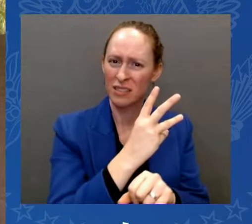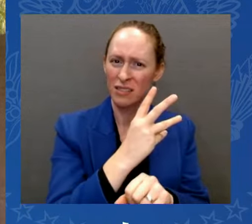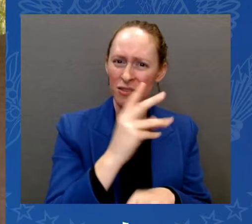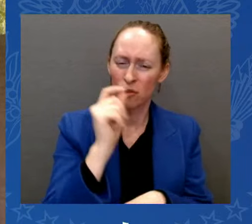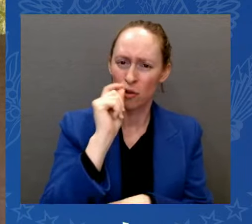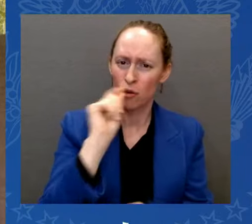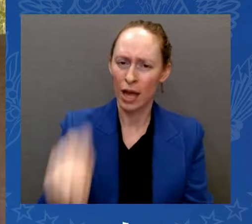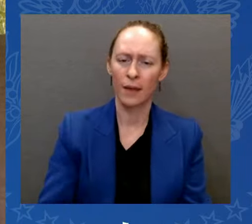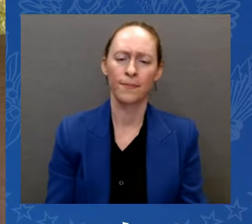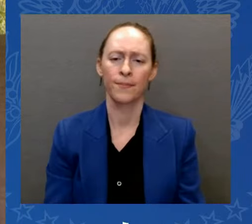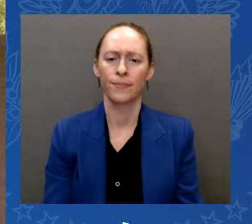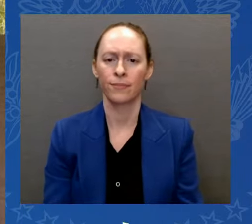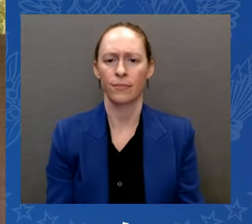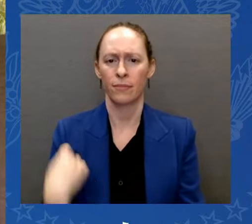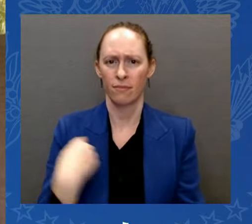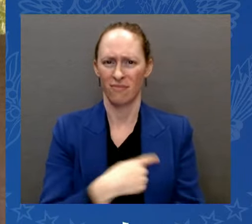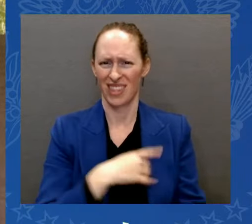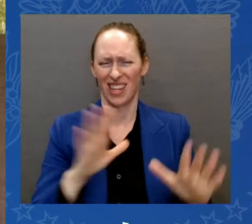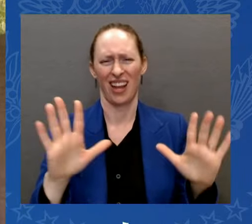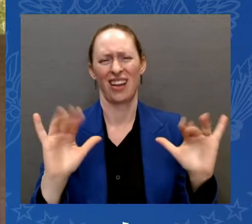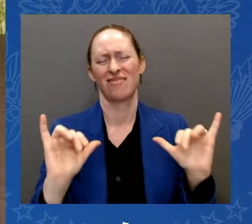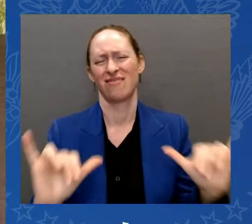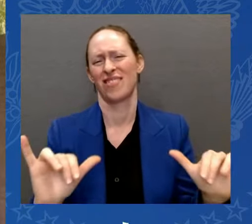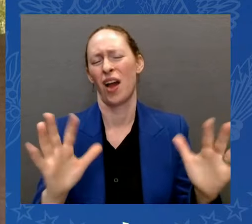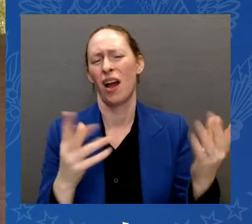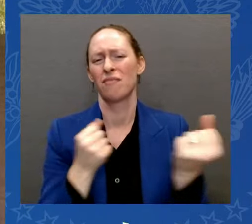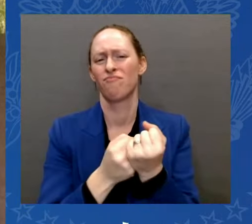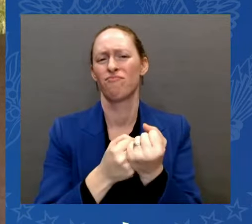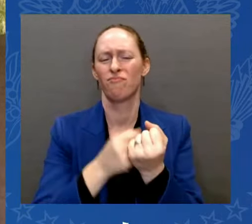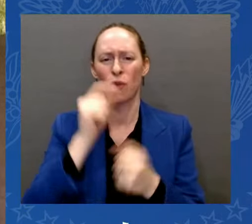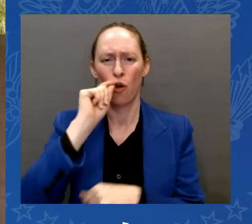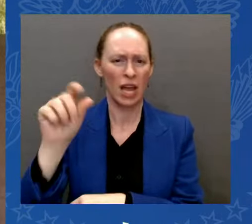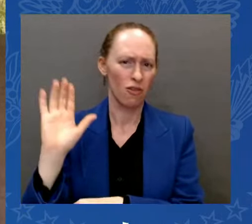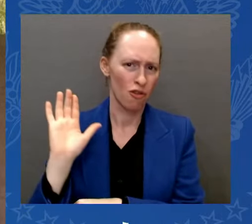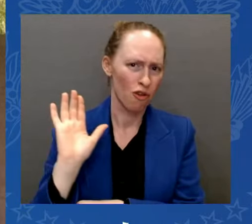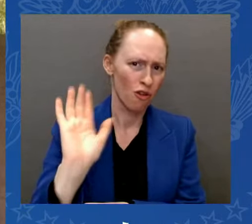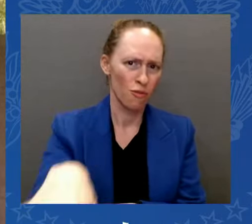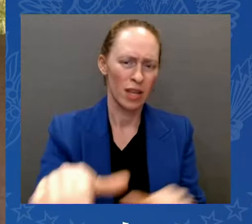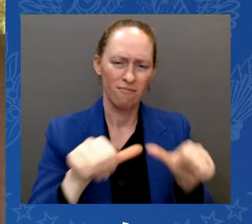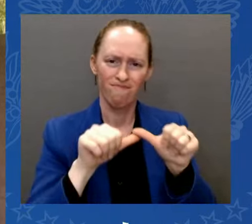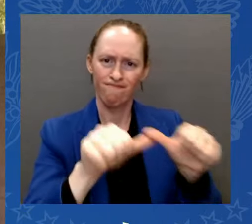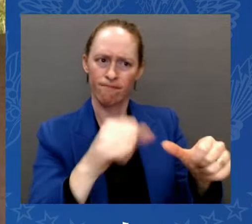The Press: Mr. President, is it too early to say whether this missile was fired from Russia?